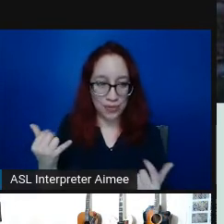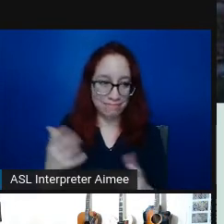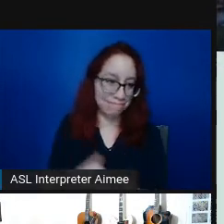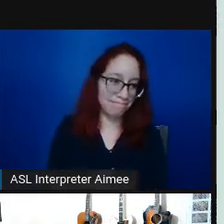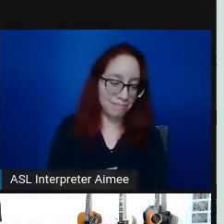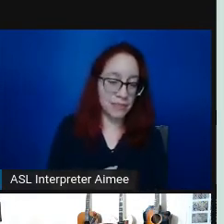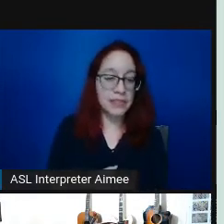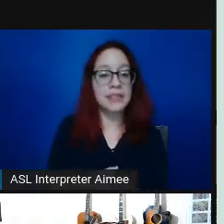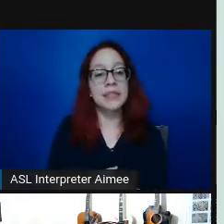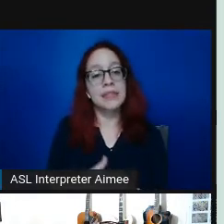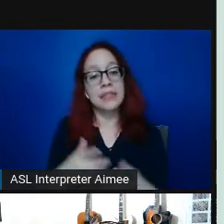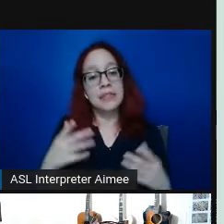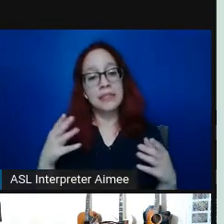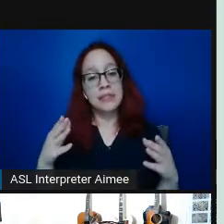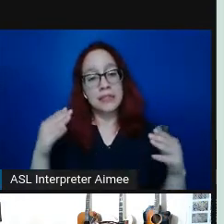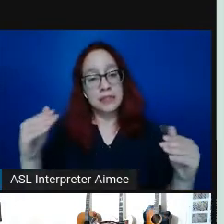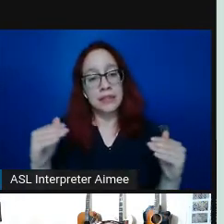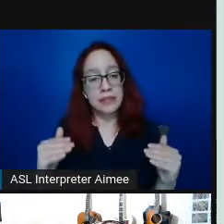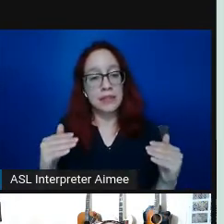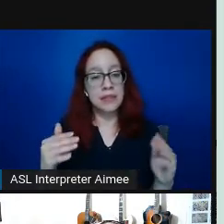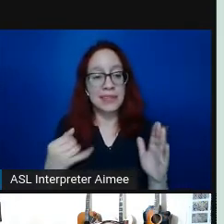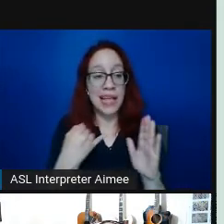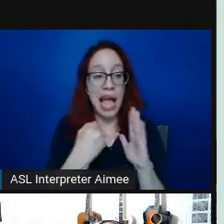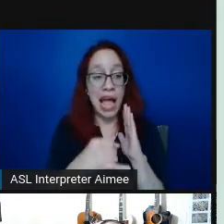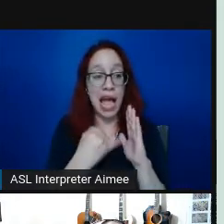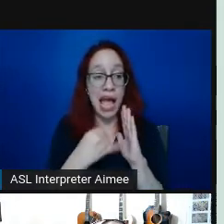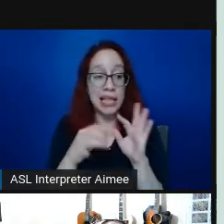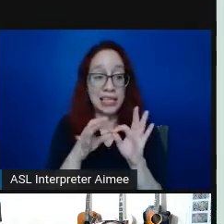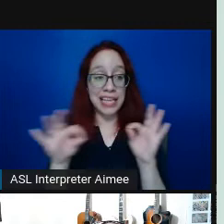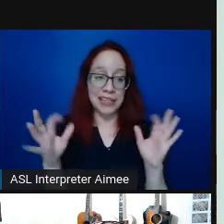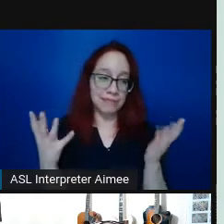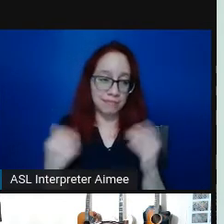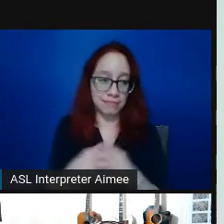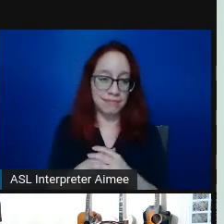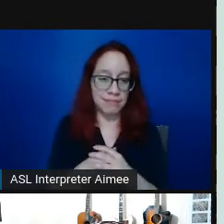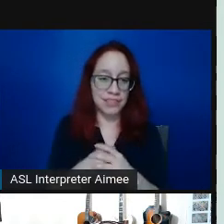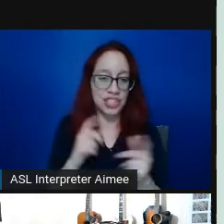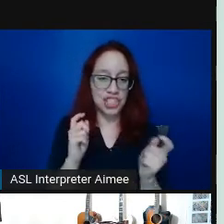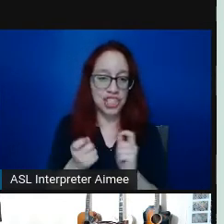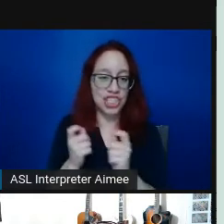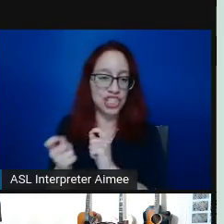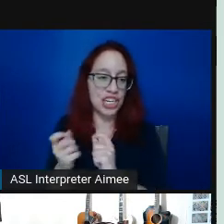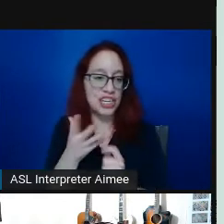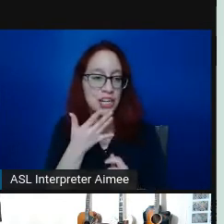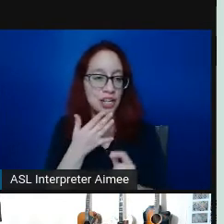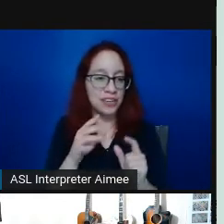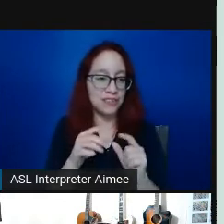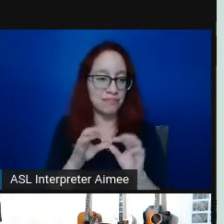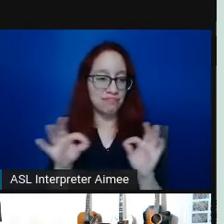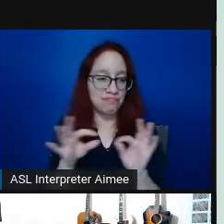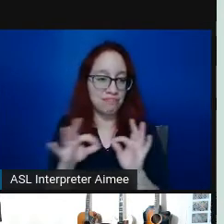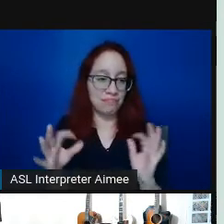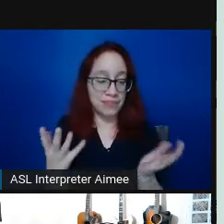The next thing on this page is highlighted text and literally, it's just changing the color of the text. That's not a problem.